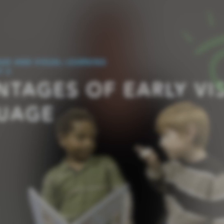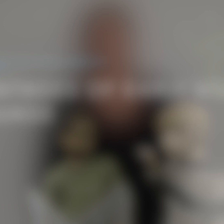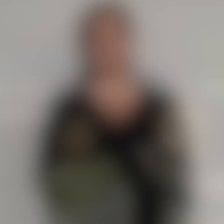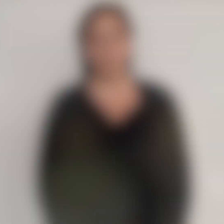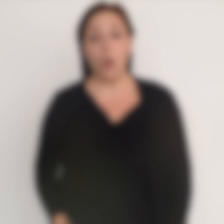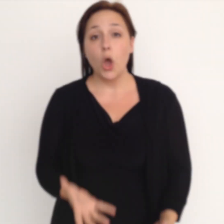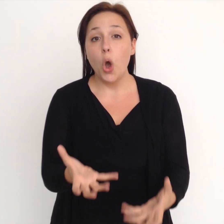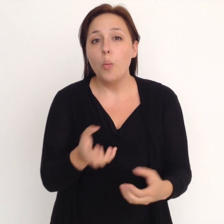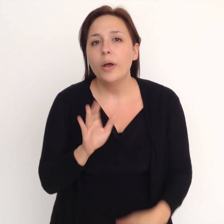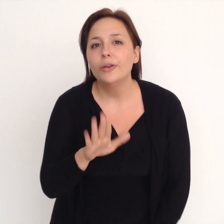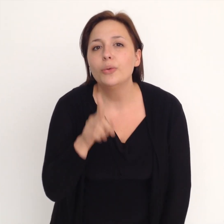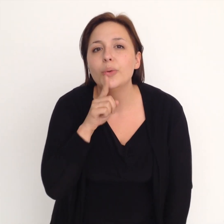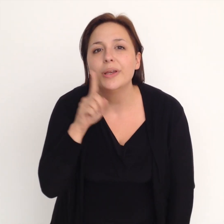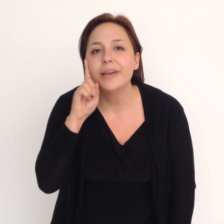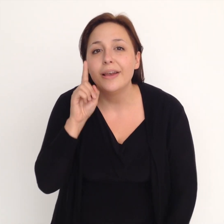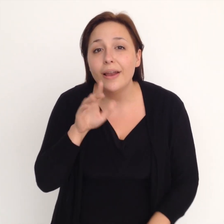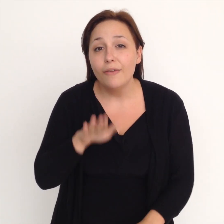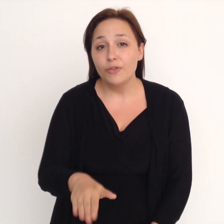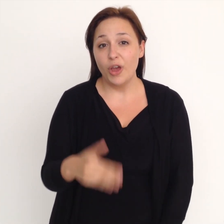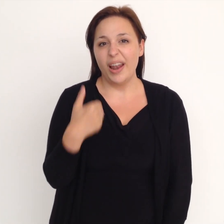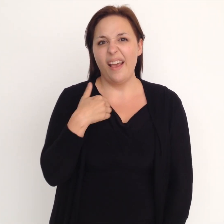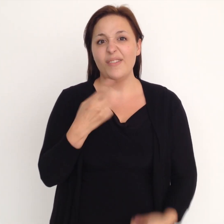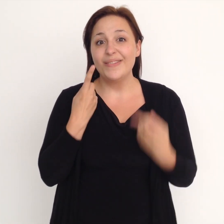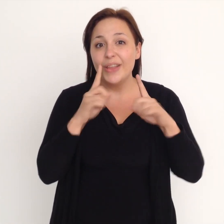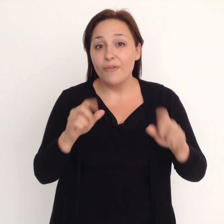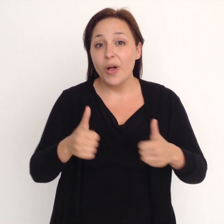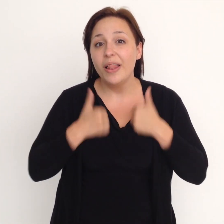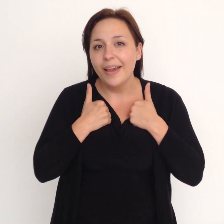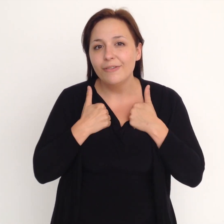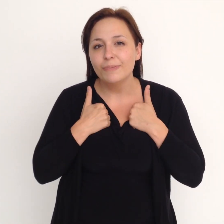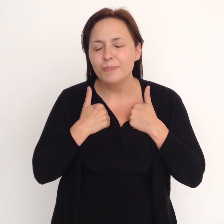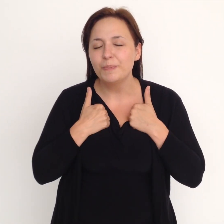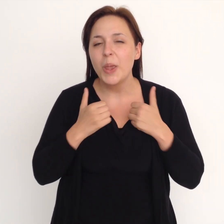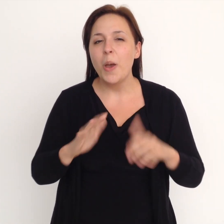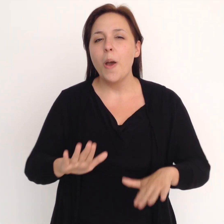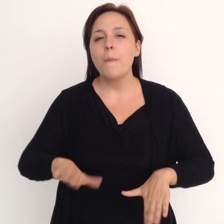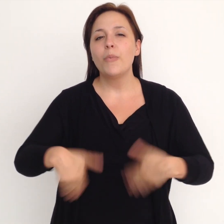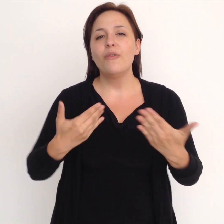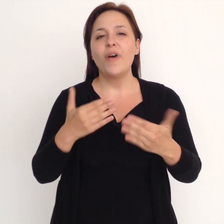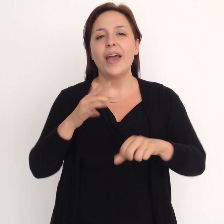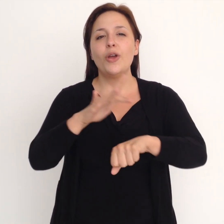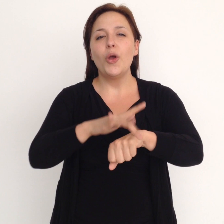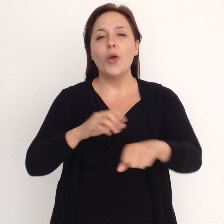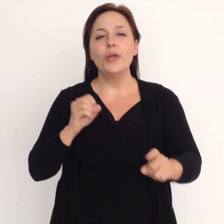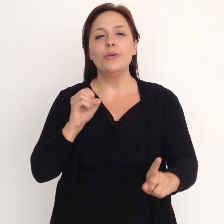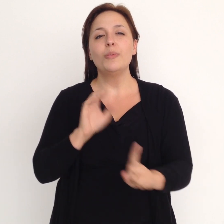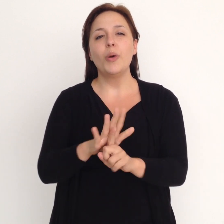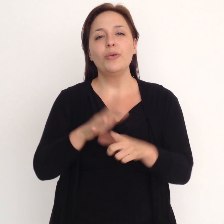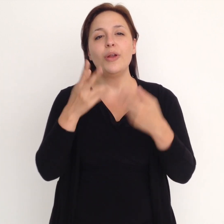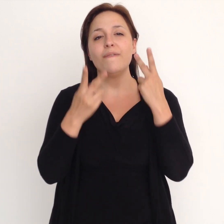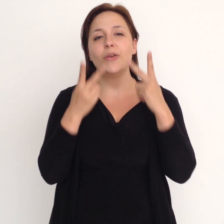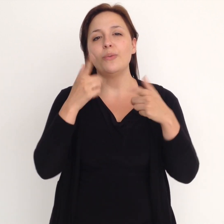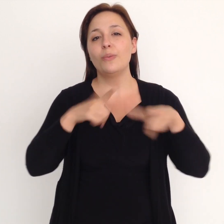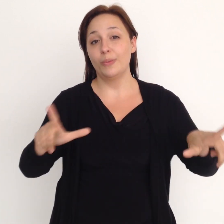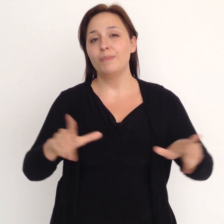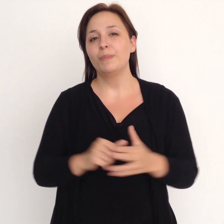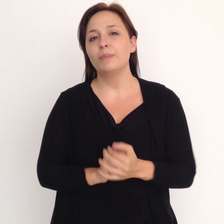Do you want your deaf child to have a successful life? Then provide early exposure to a visual language.